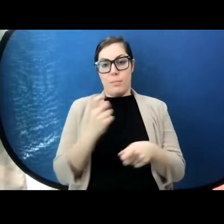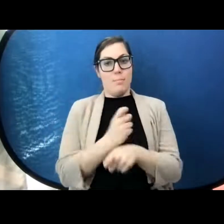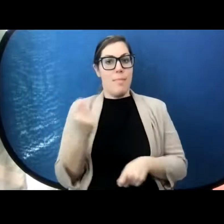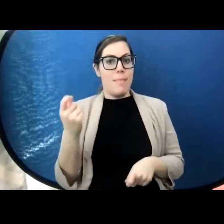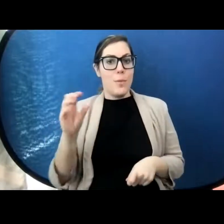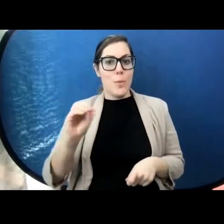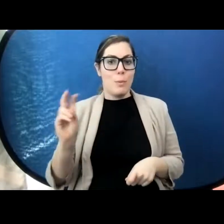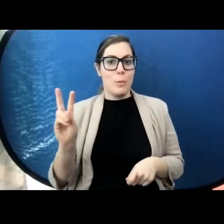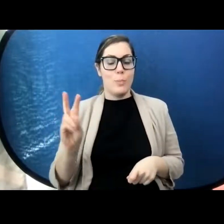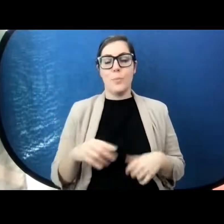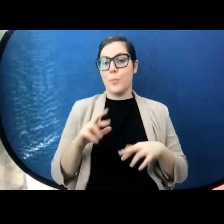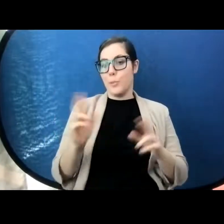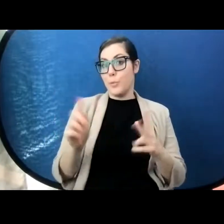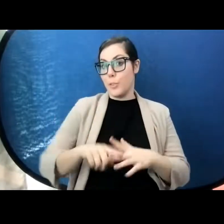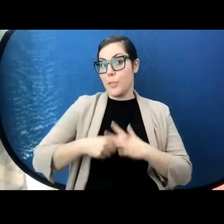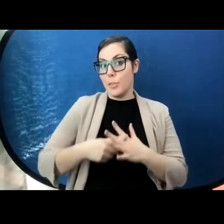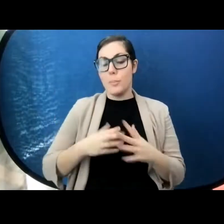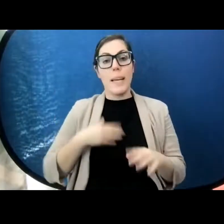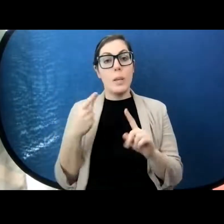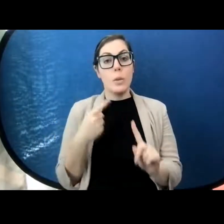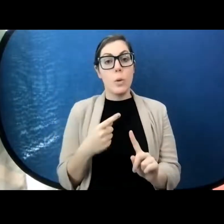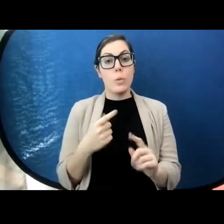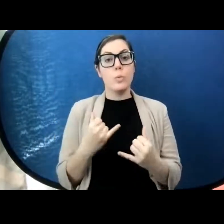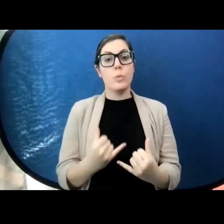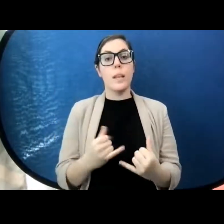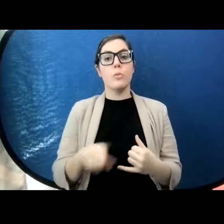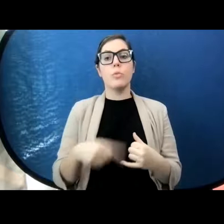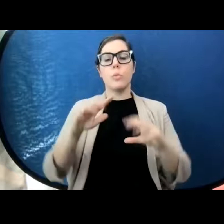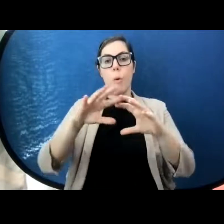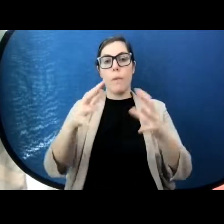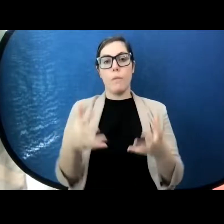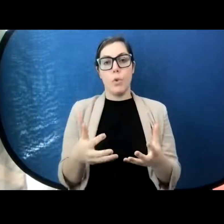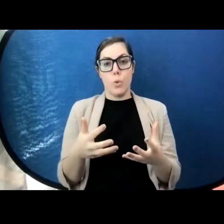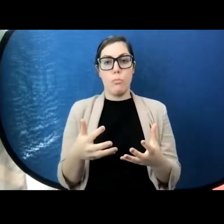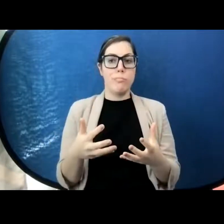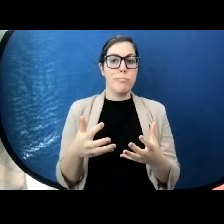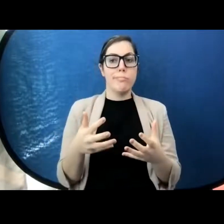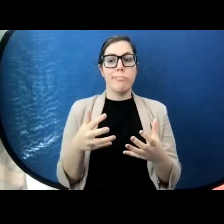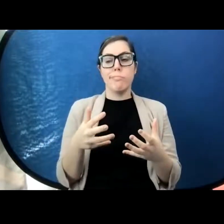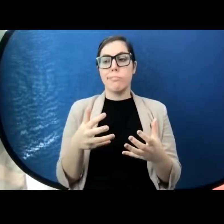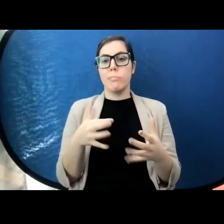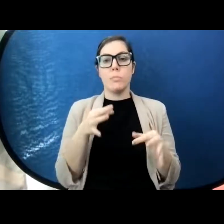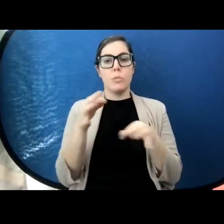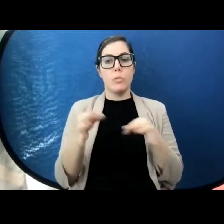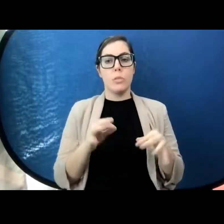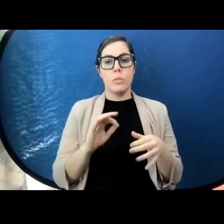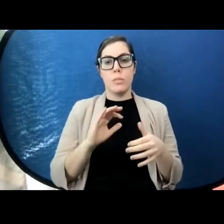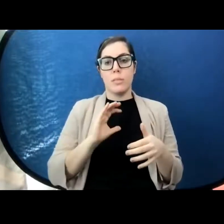is to basically just overview basically just to overview this new program we're creating,